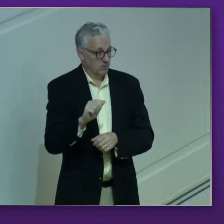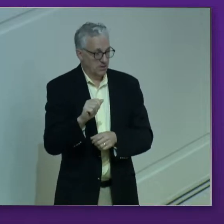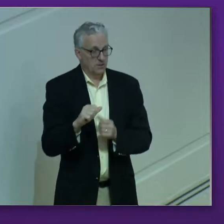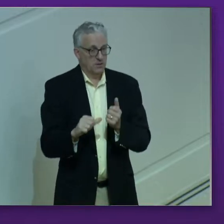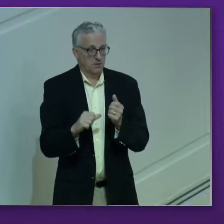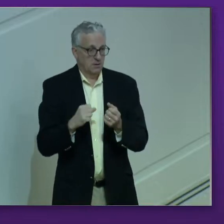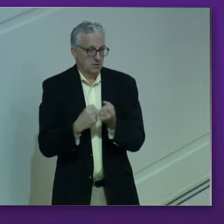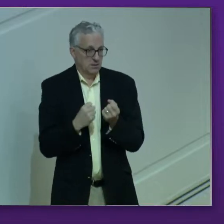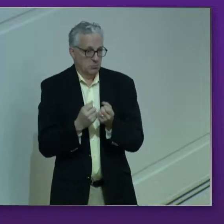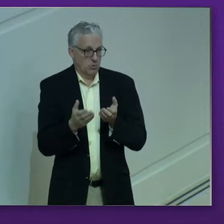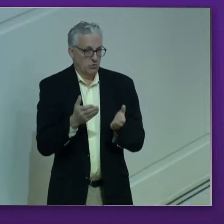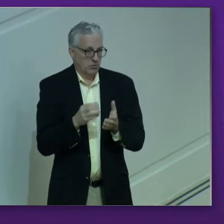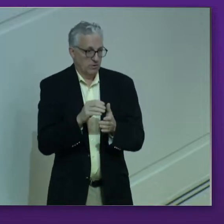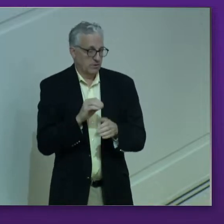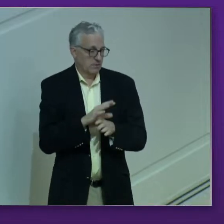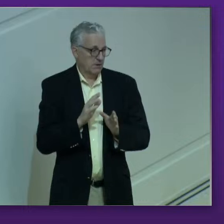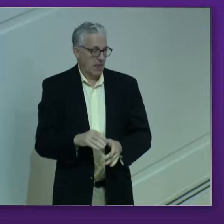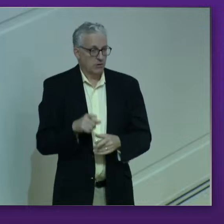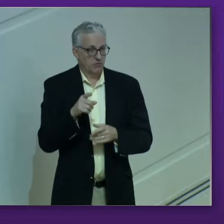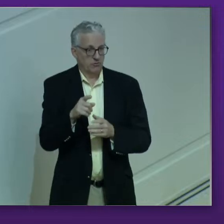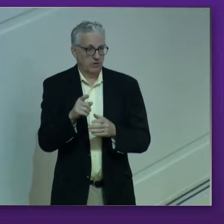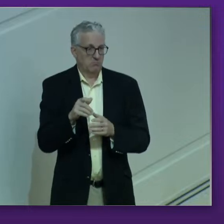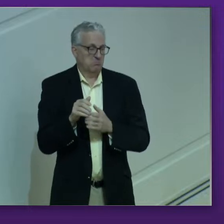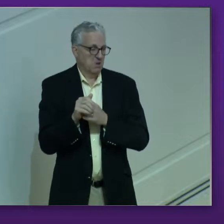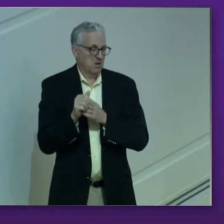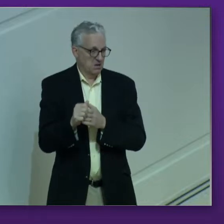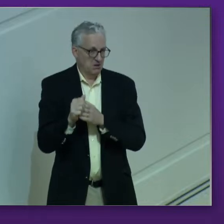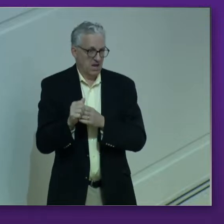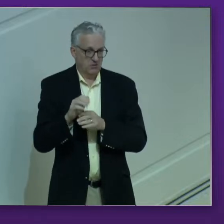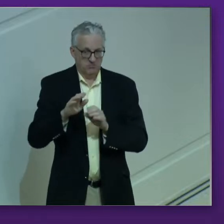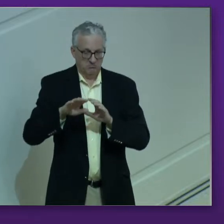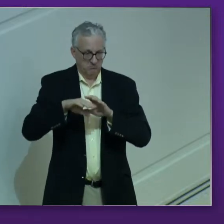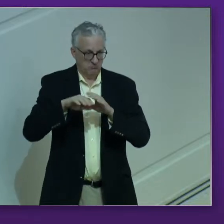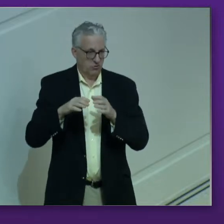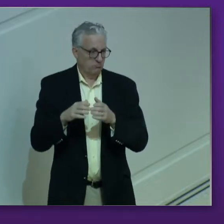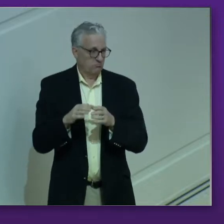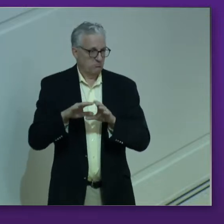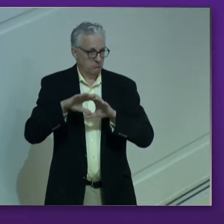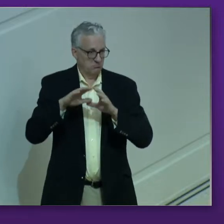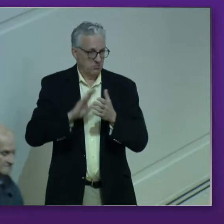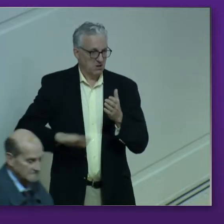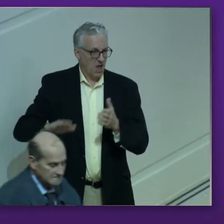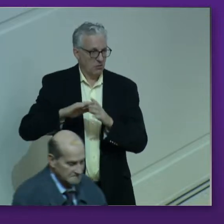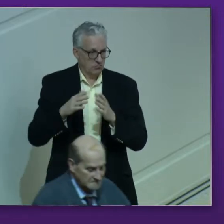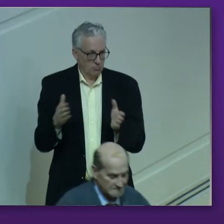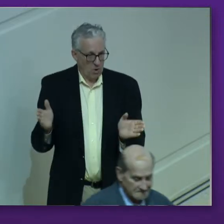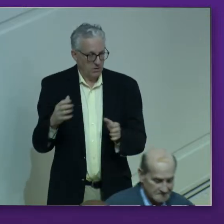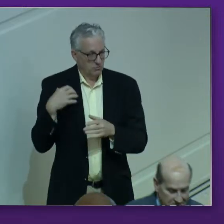ROCKVILLE CAMPUS. LEADING BEHAVIORAL INTERVENTION TEAM SHE SERVED SUPERVISING THE